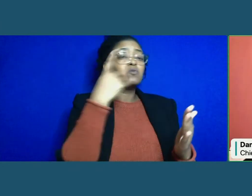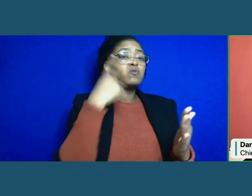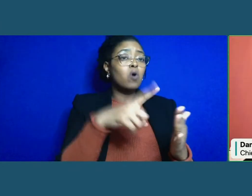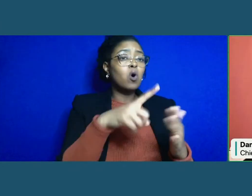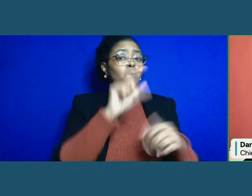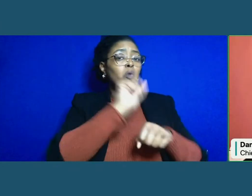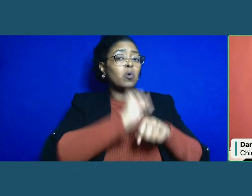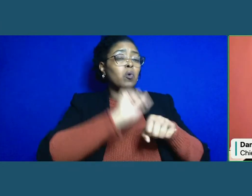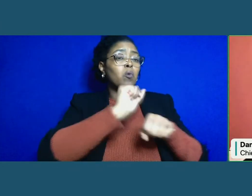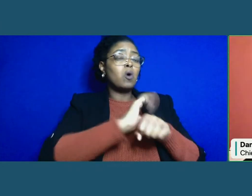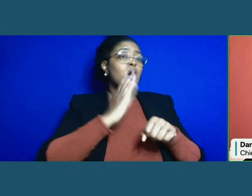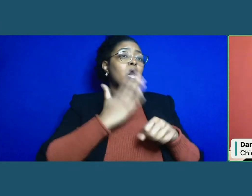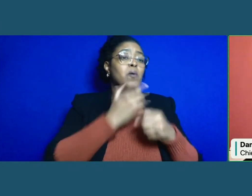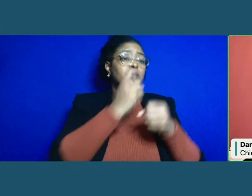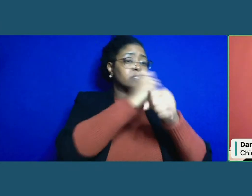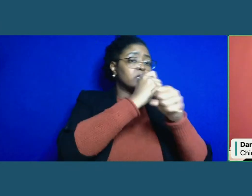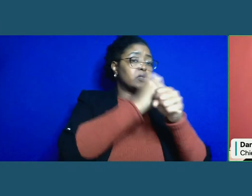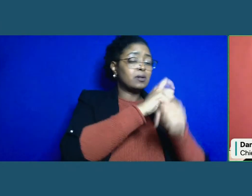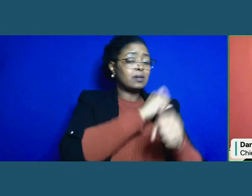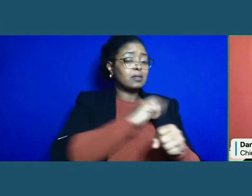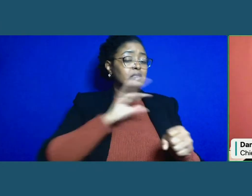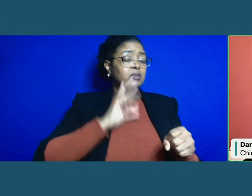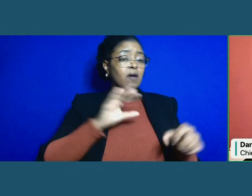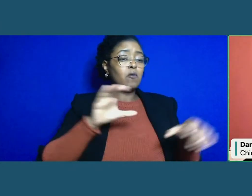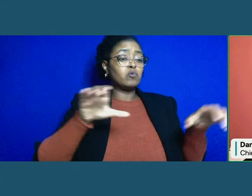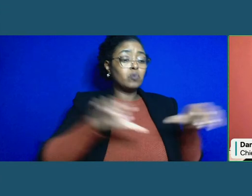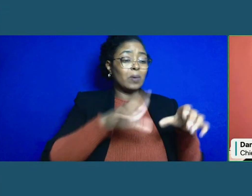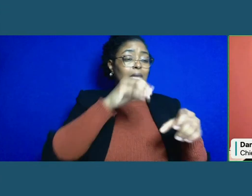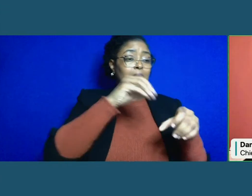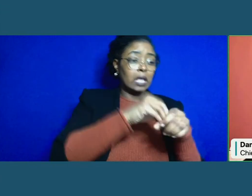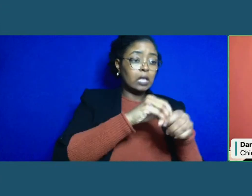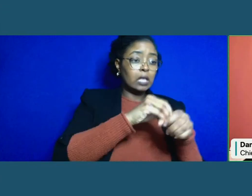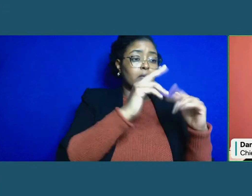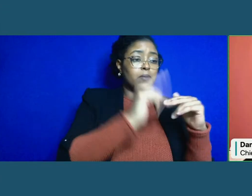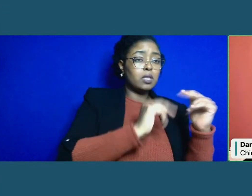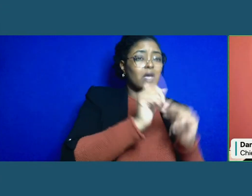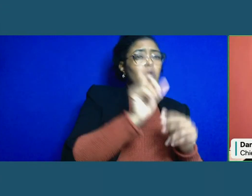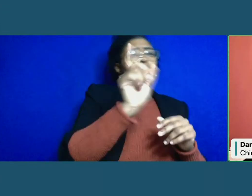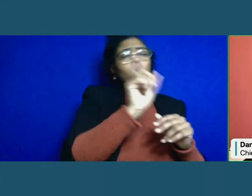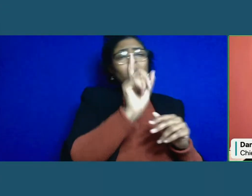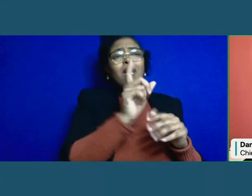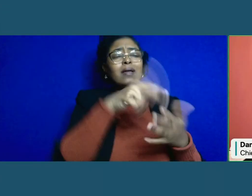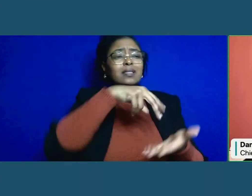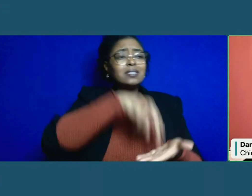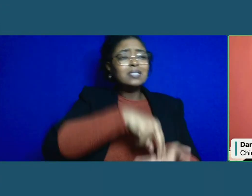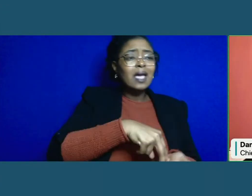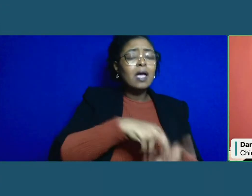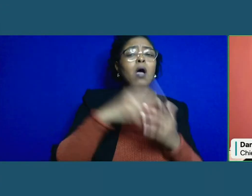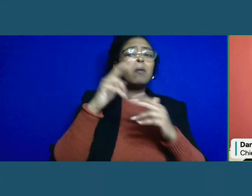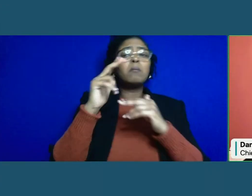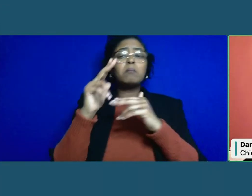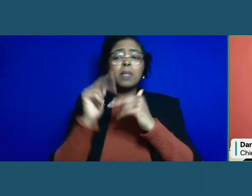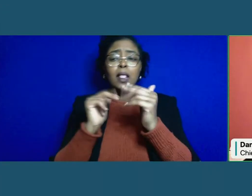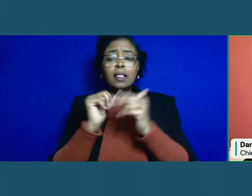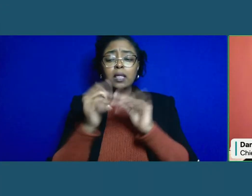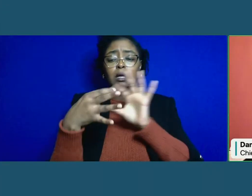standardized. The approach in terms of just the work our security staff does within the